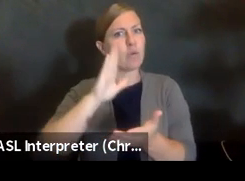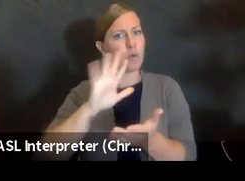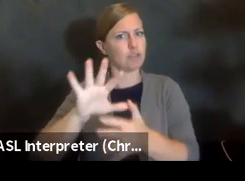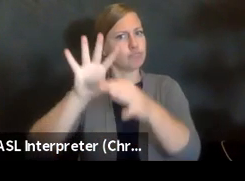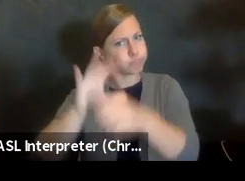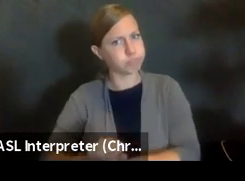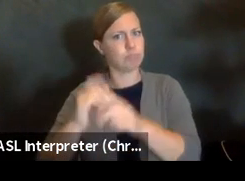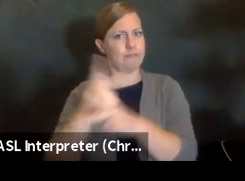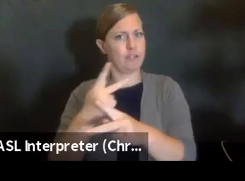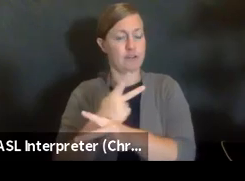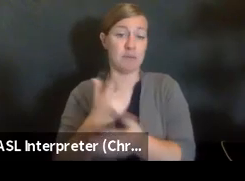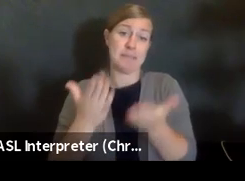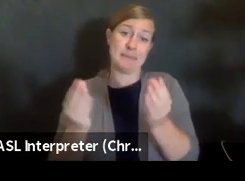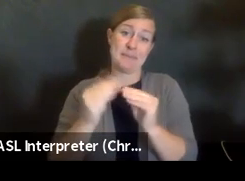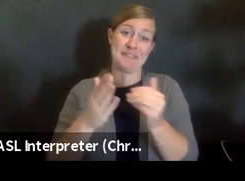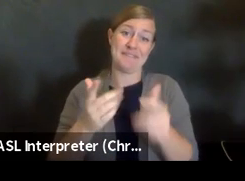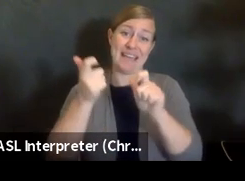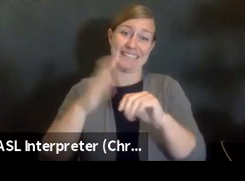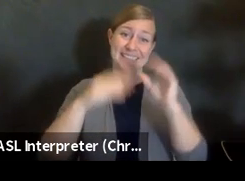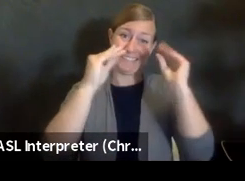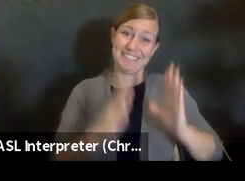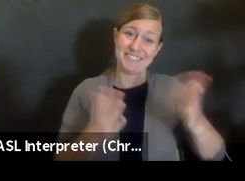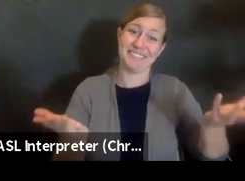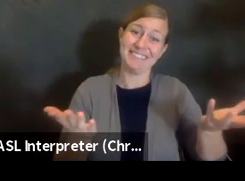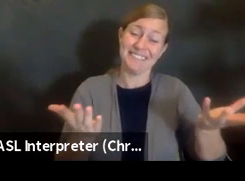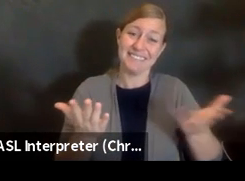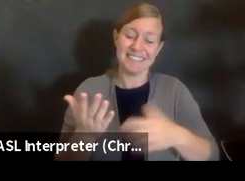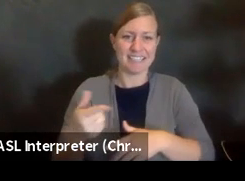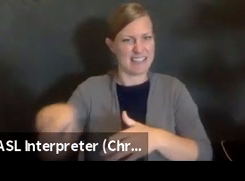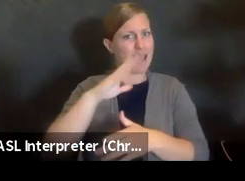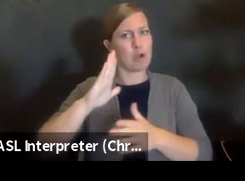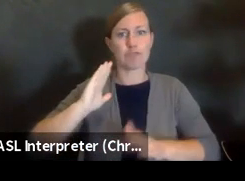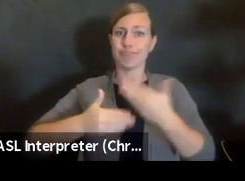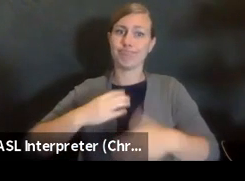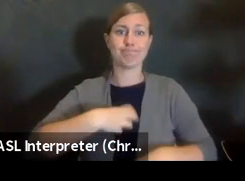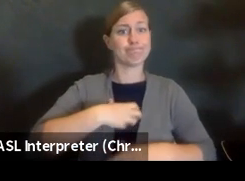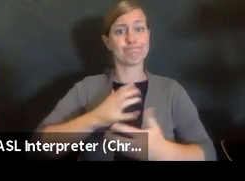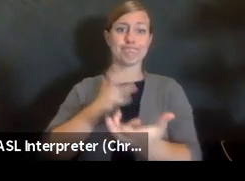Katherine Livick - ESD 112: And they will, they will go with it. I have seen my own personal kid